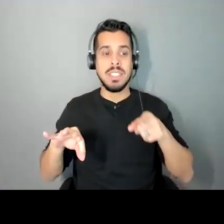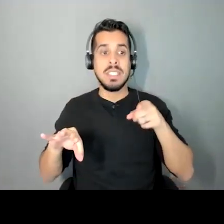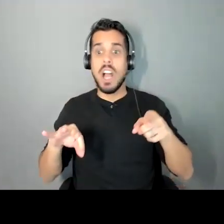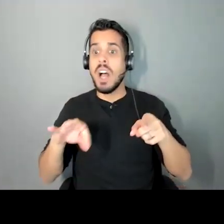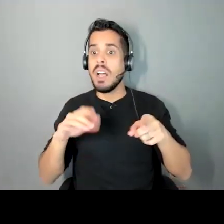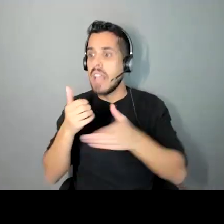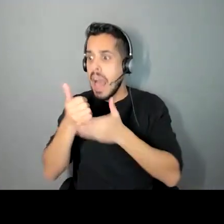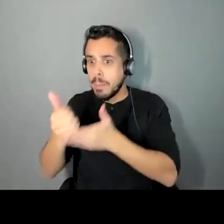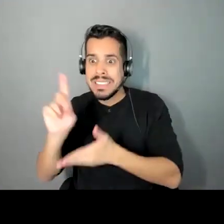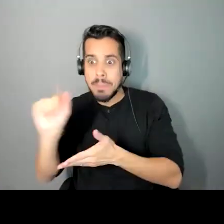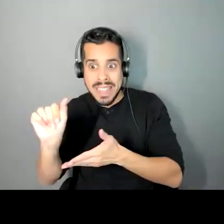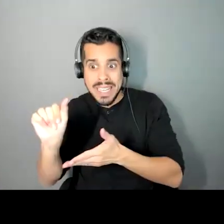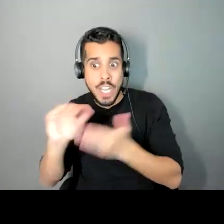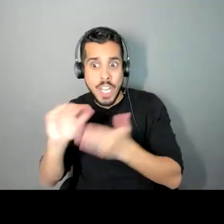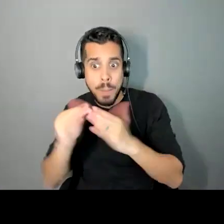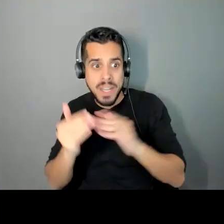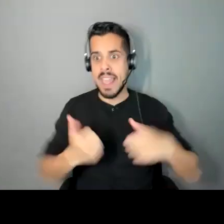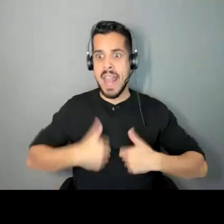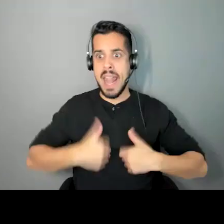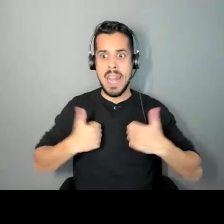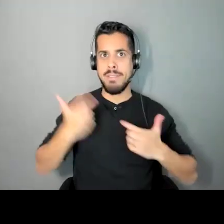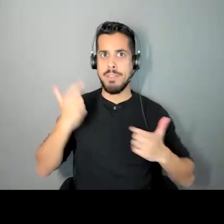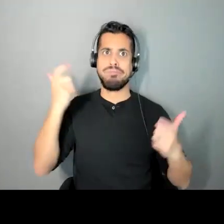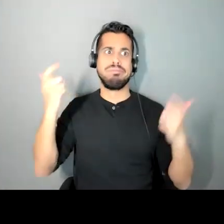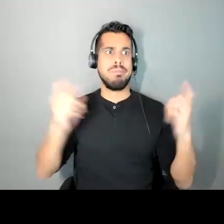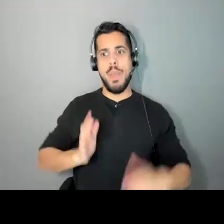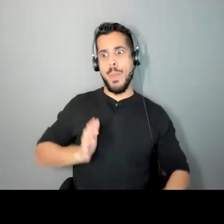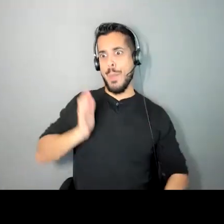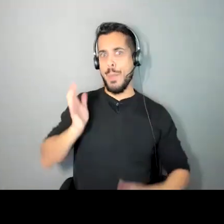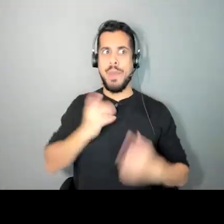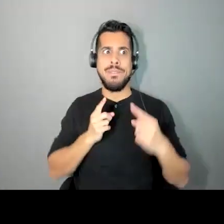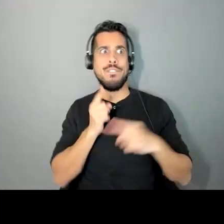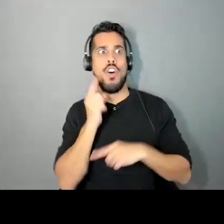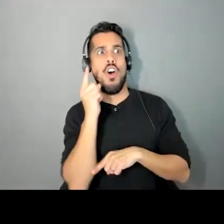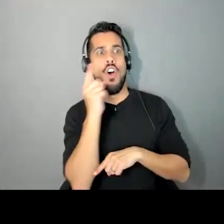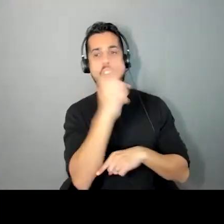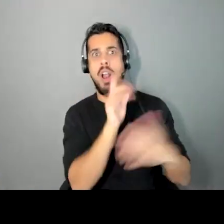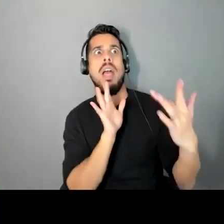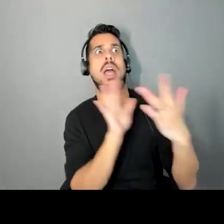Um... and I don't do that. So I am-- I am, uh... very easy to access,